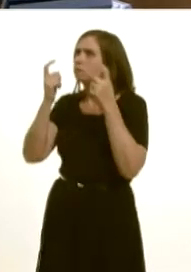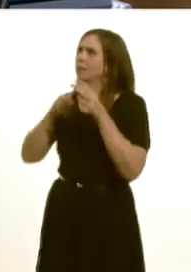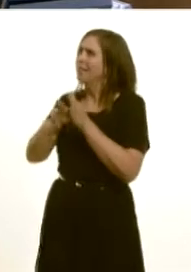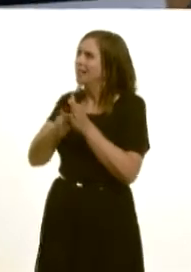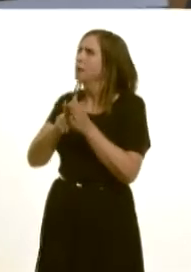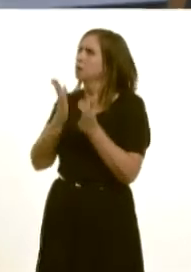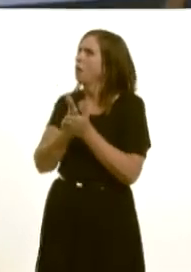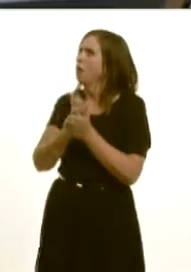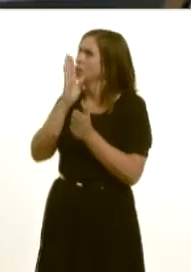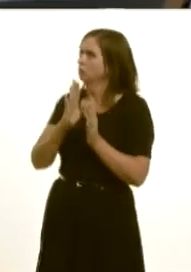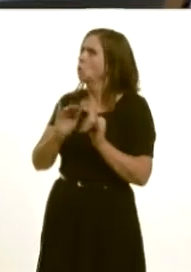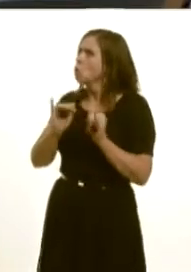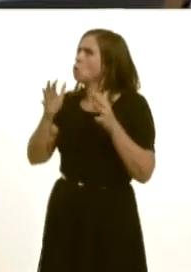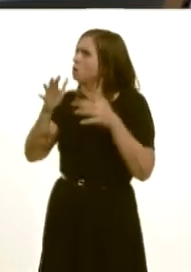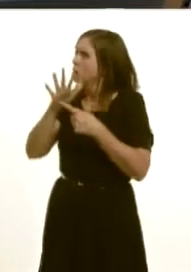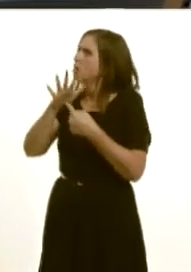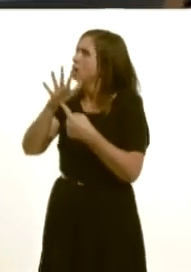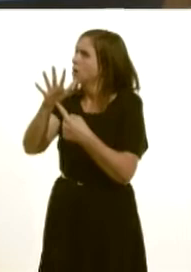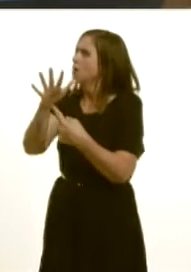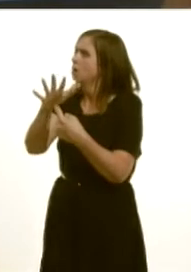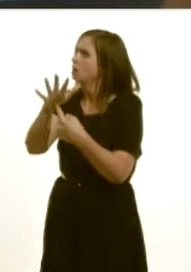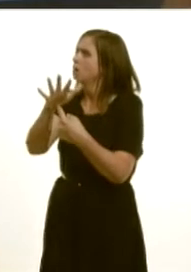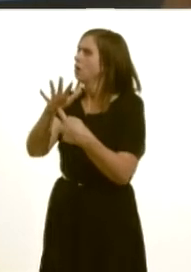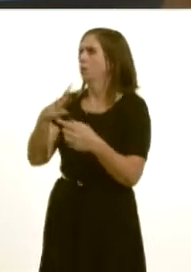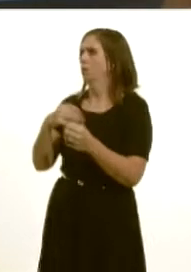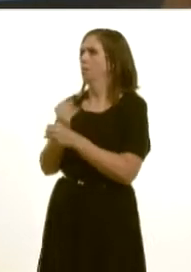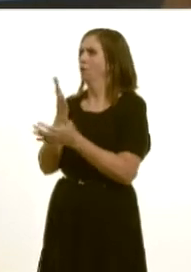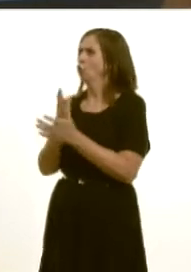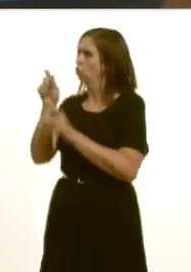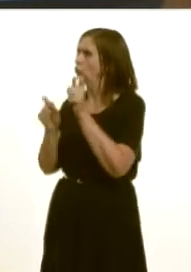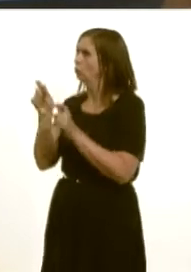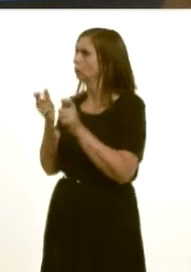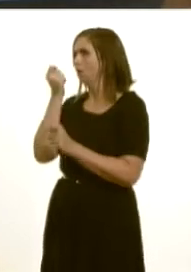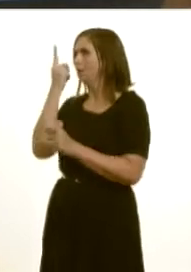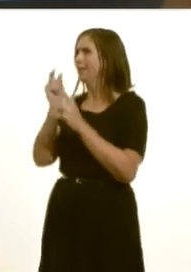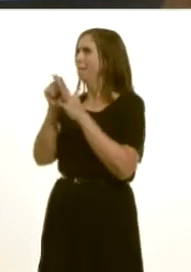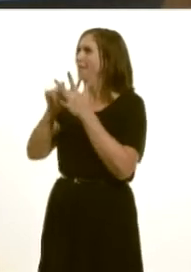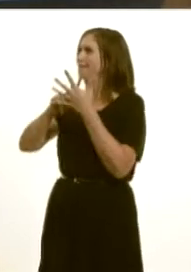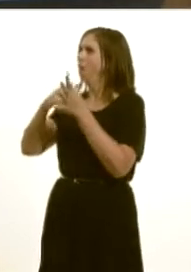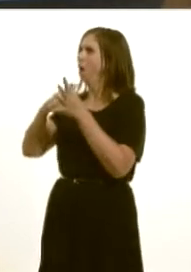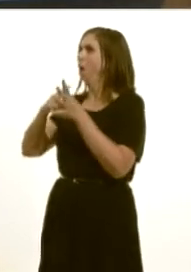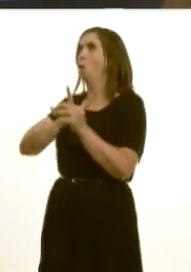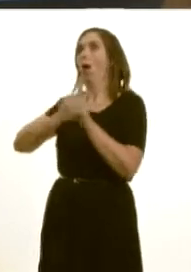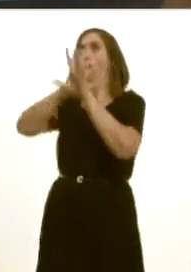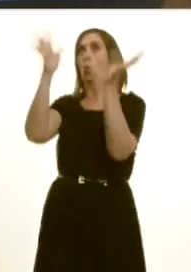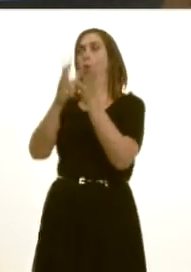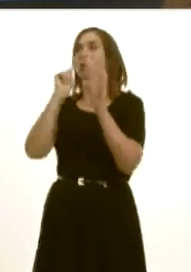thing. Secondly, we will be ensuring that students understand the importance of PISA in terms of Wales’s projection to the world, even though it may not affect them personally